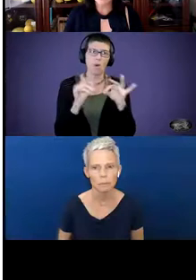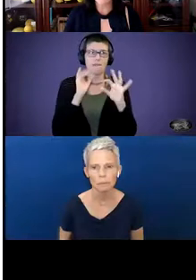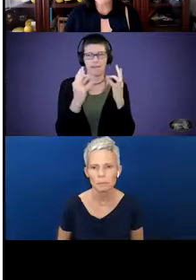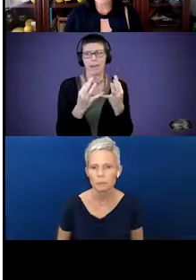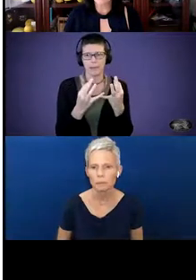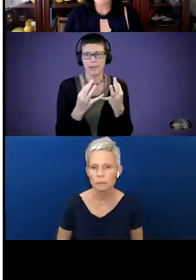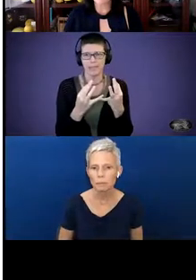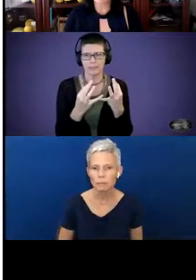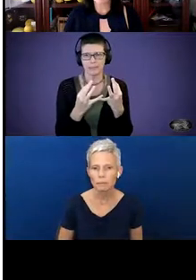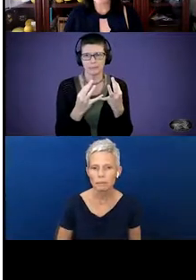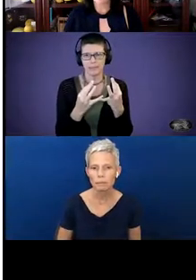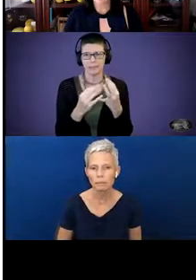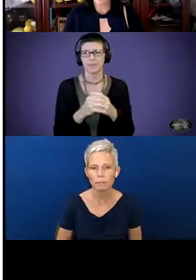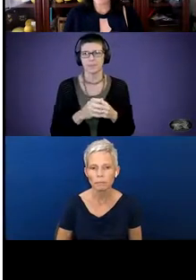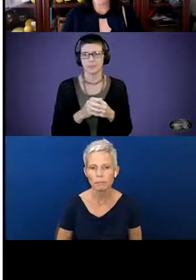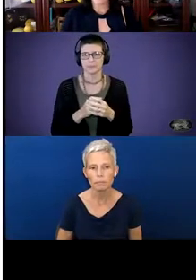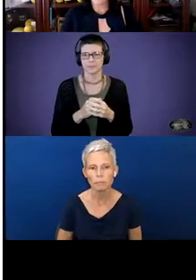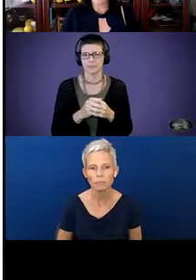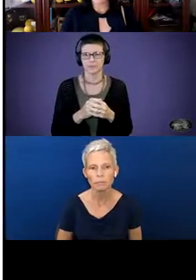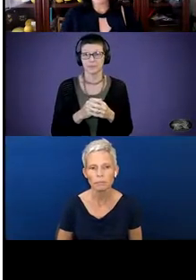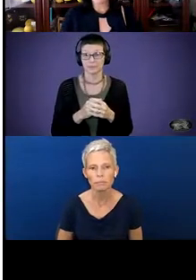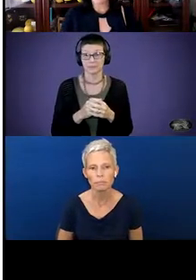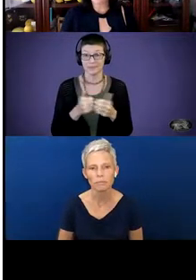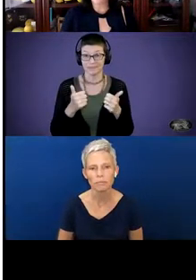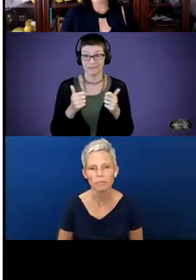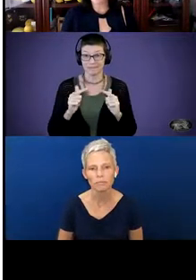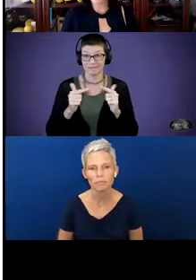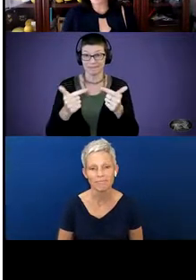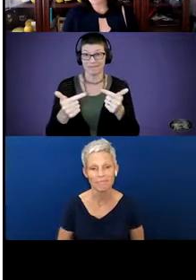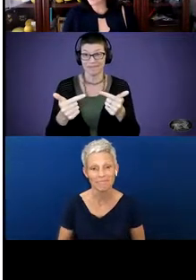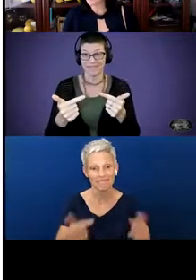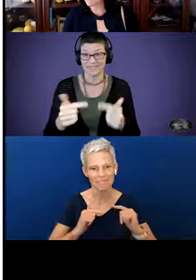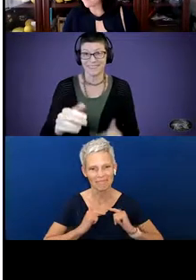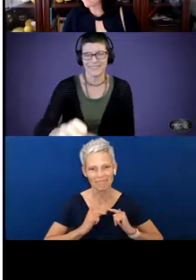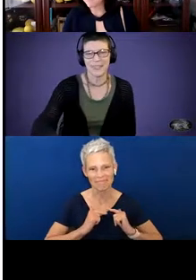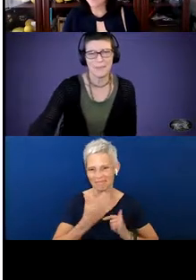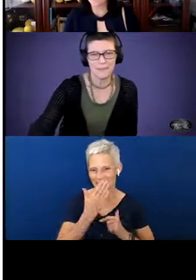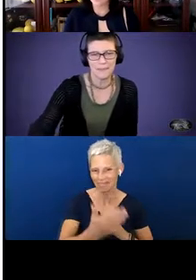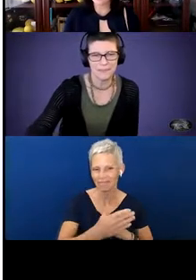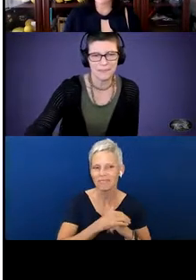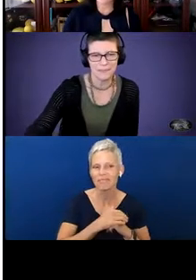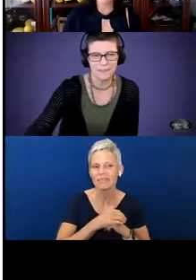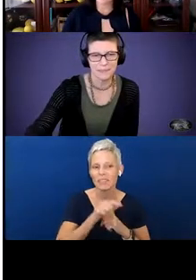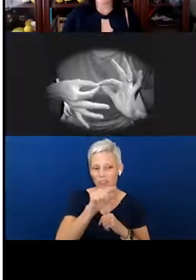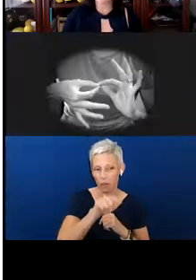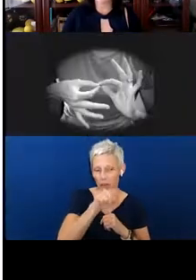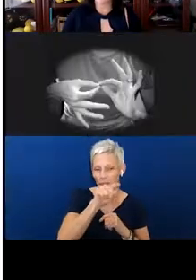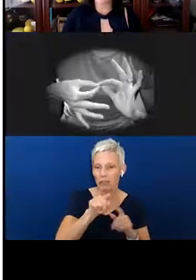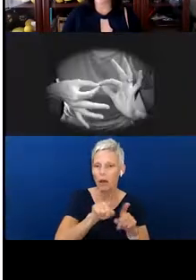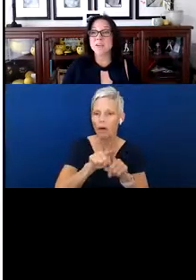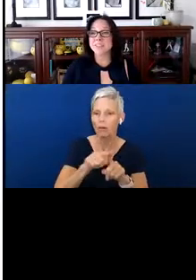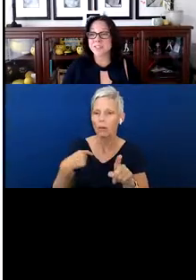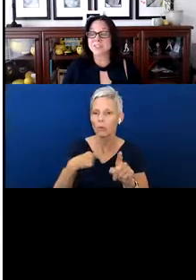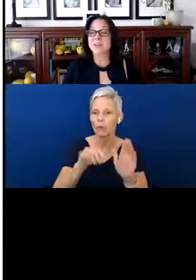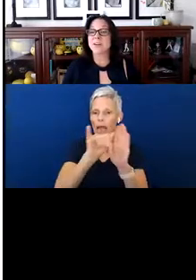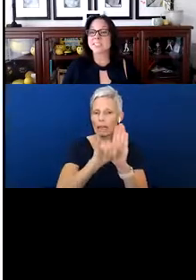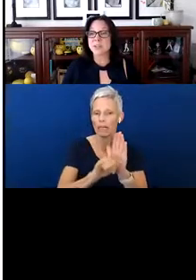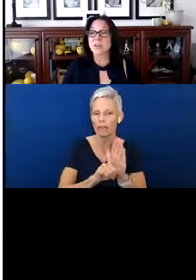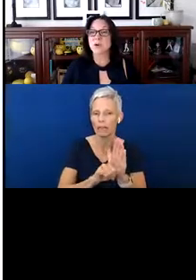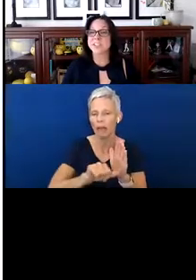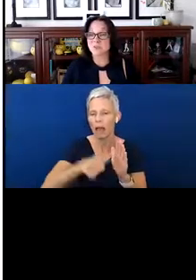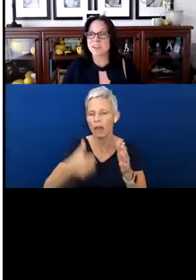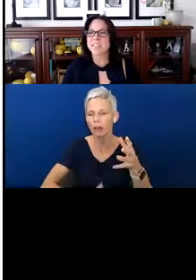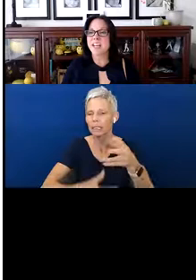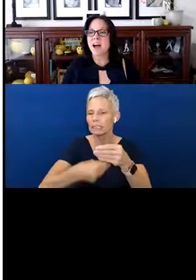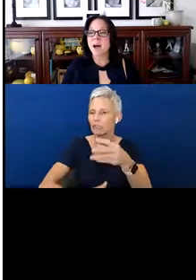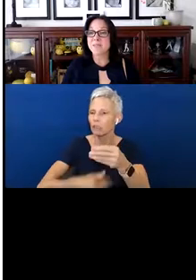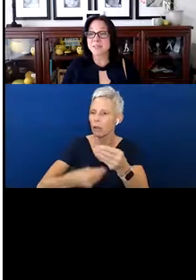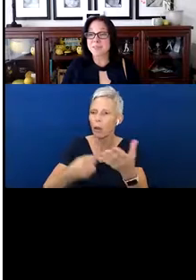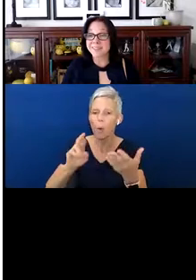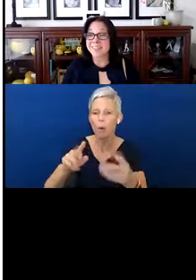Looking at these we can also identify if there are other additional or different disabilities